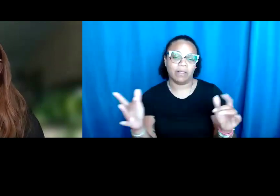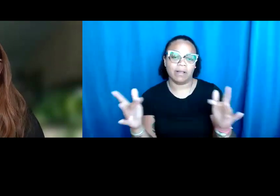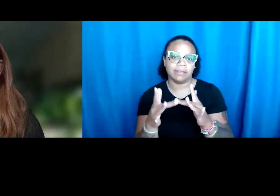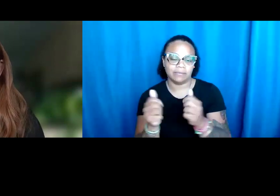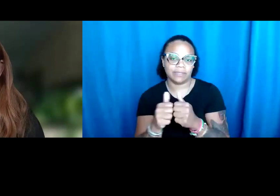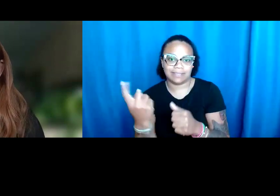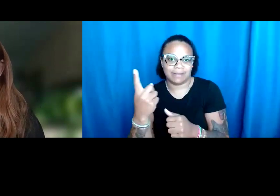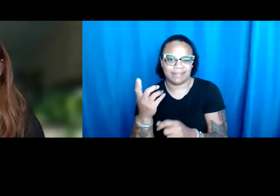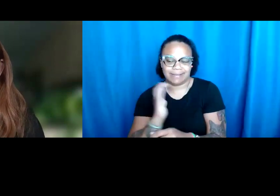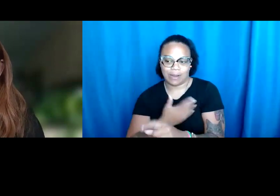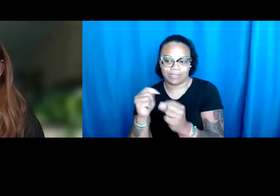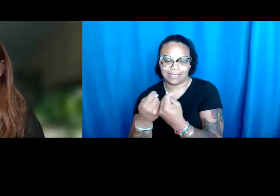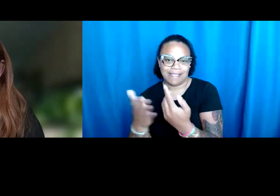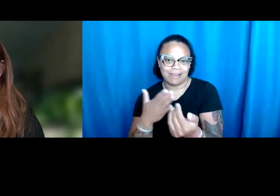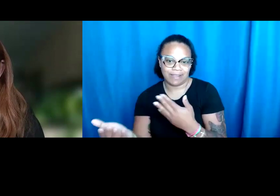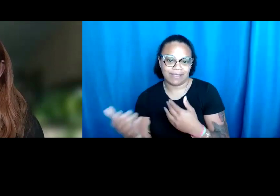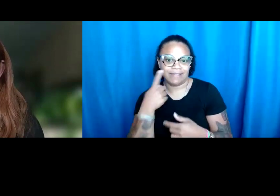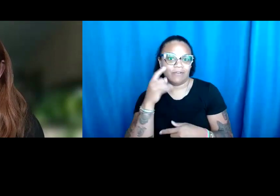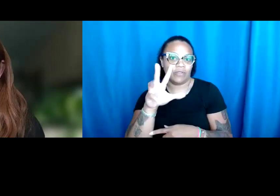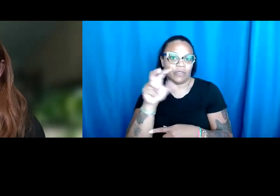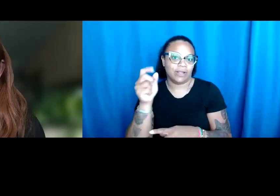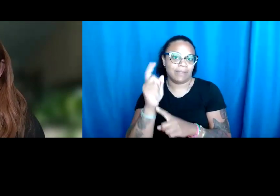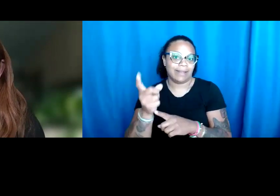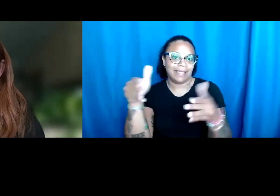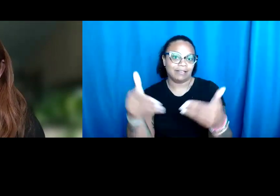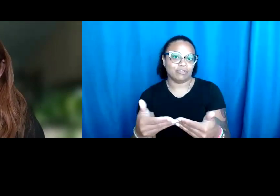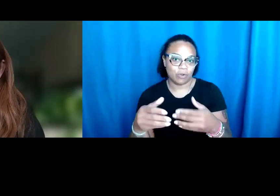team anyway in your 30 minute intro call.